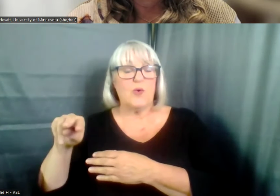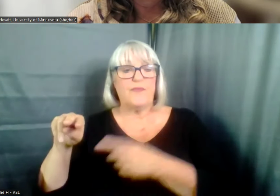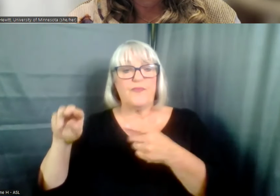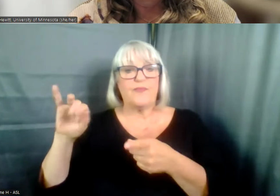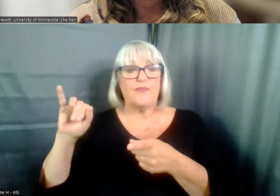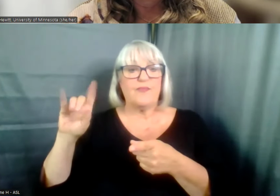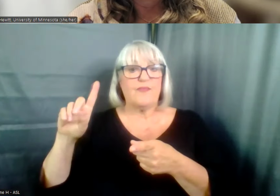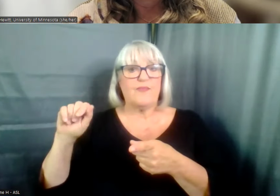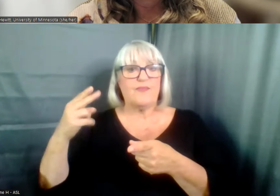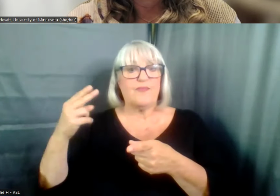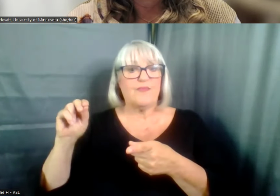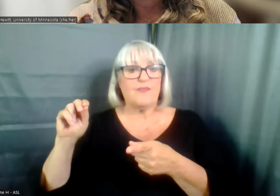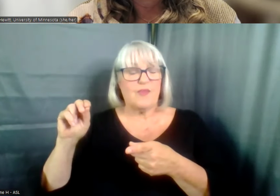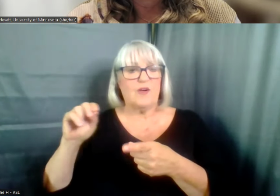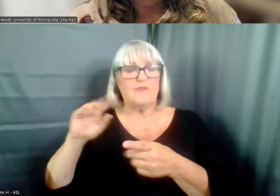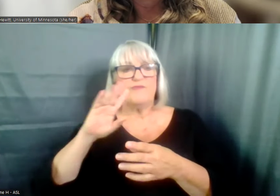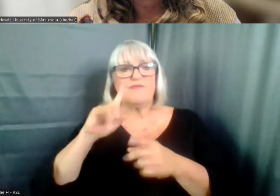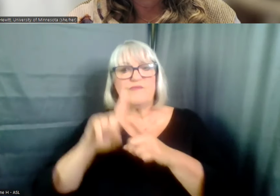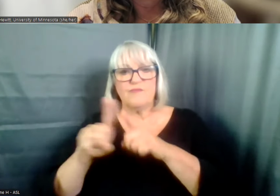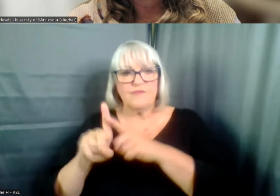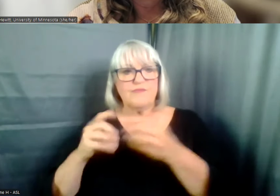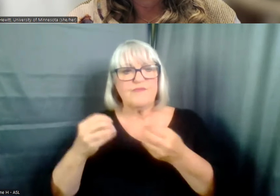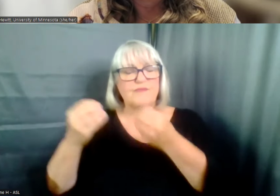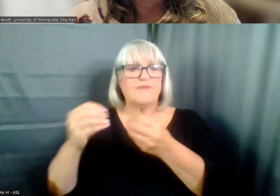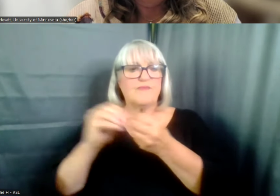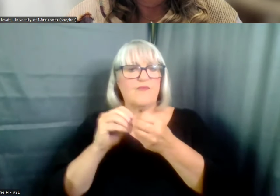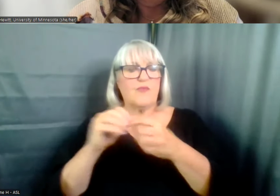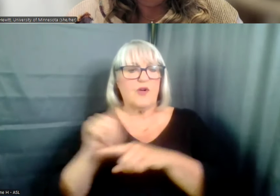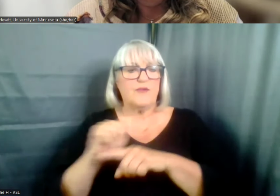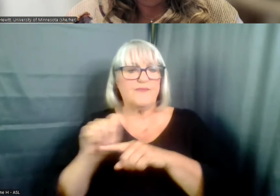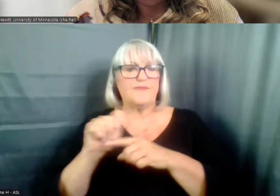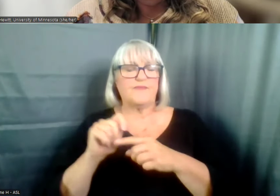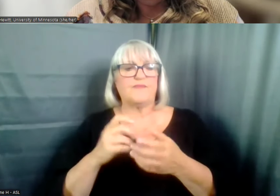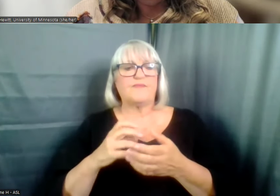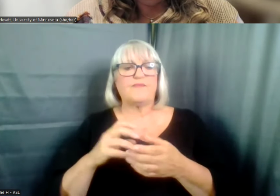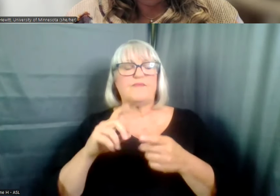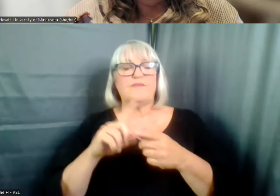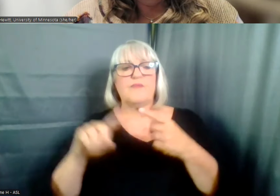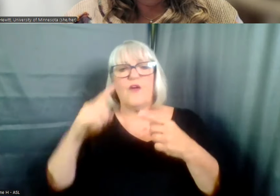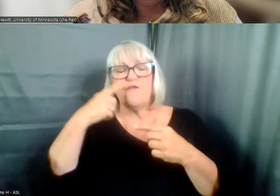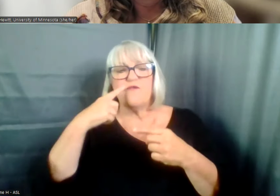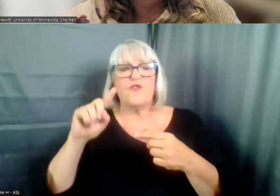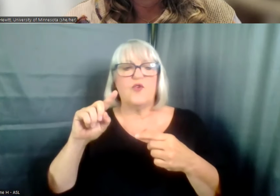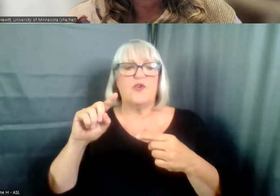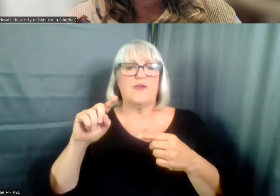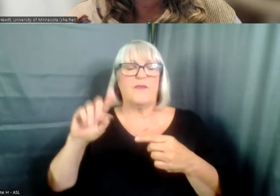demand professions including key dementia care roles such as CNA's medical assistants. LPN's and RN's.